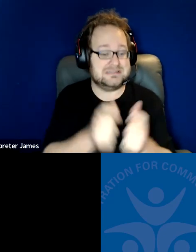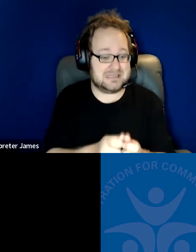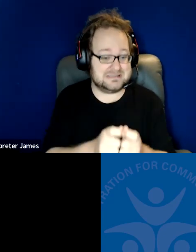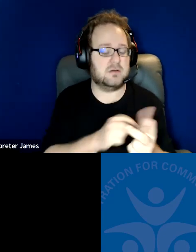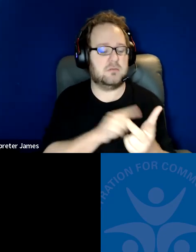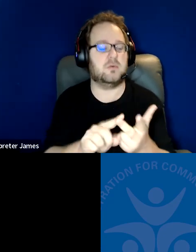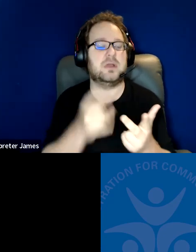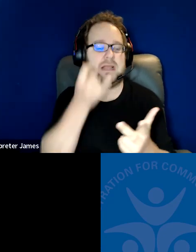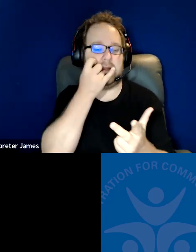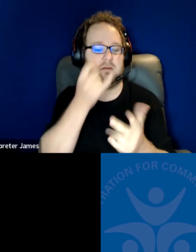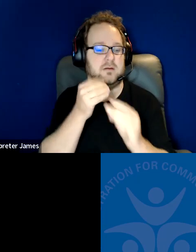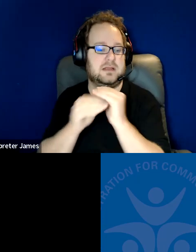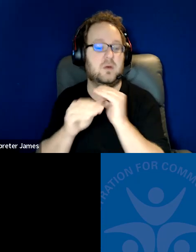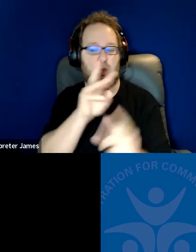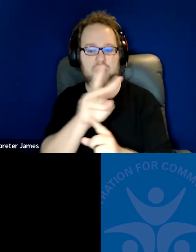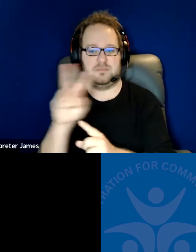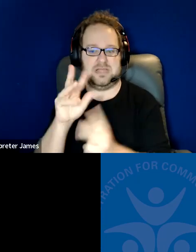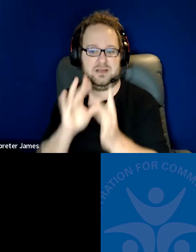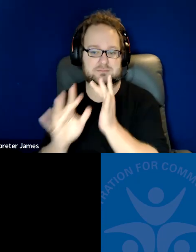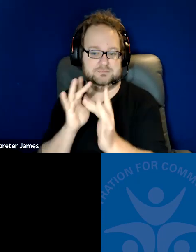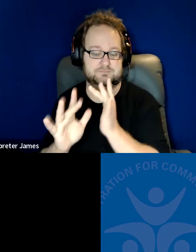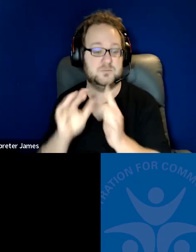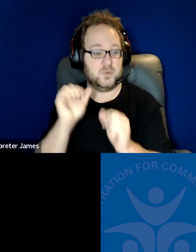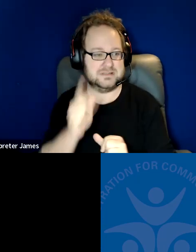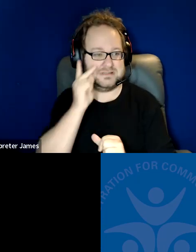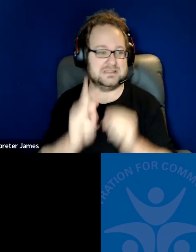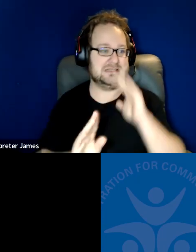information about this on the top of the acl's web page, which is acou.